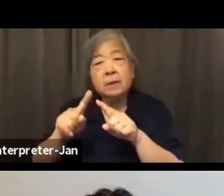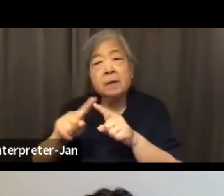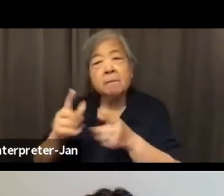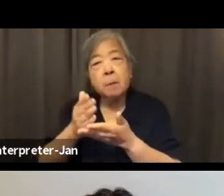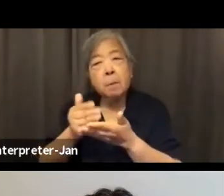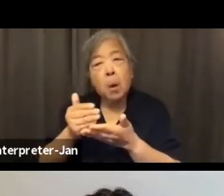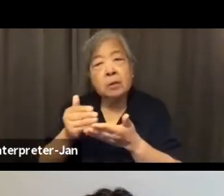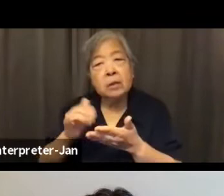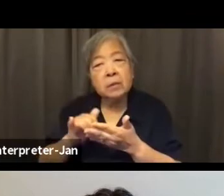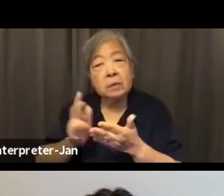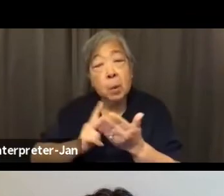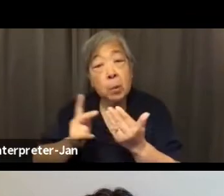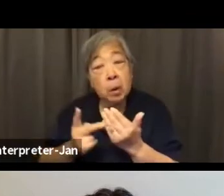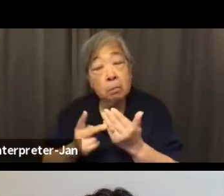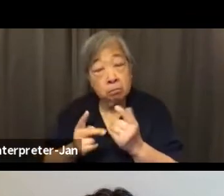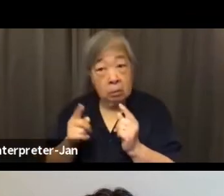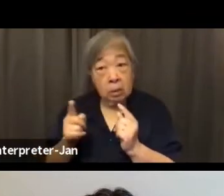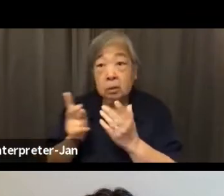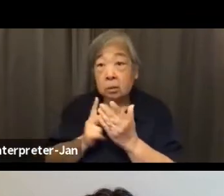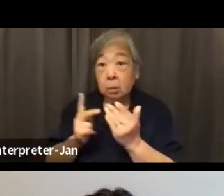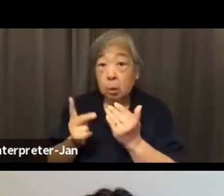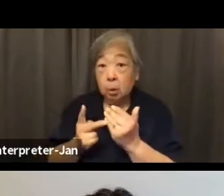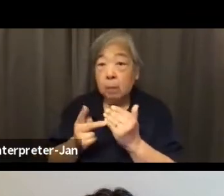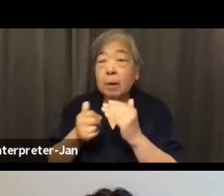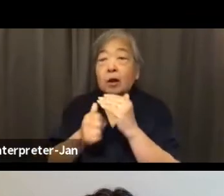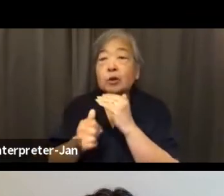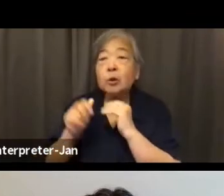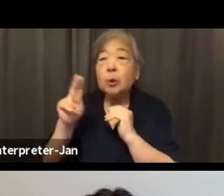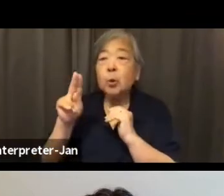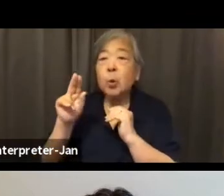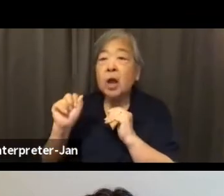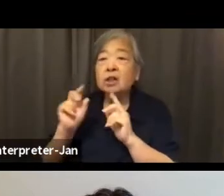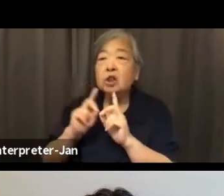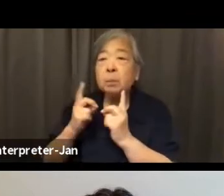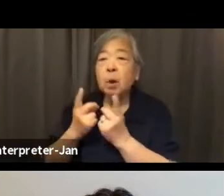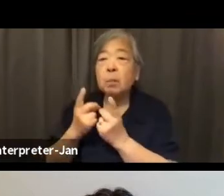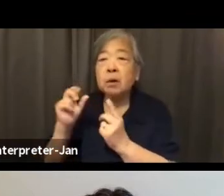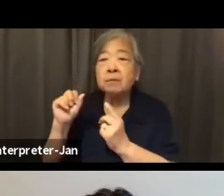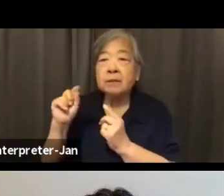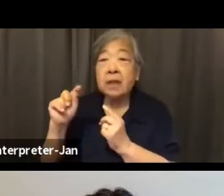NSLI-Y is a program of the U.S. Department of State for high school students to learn